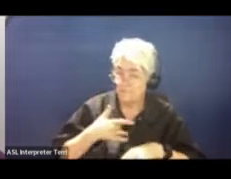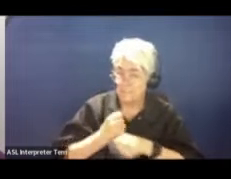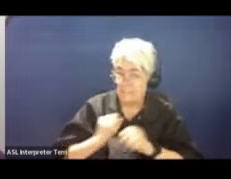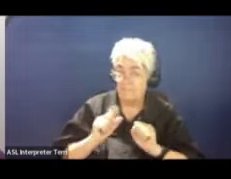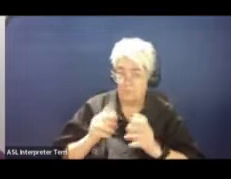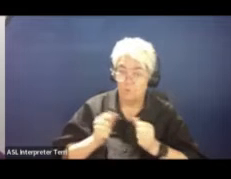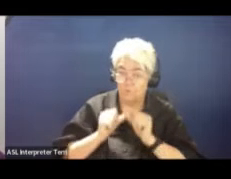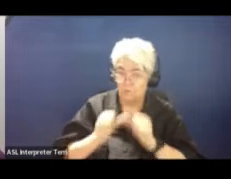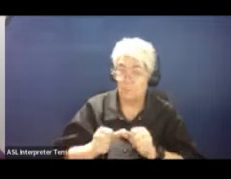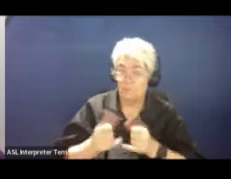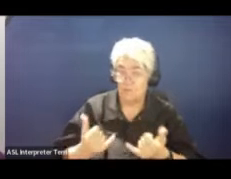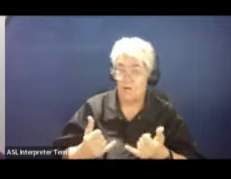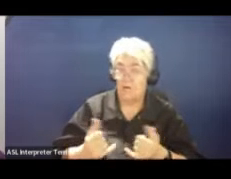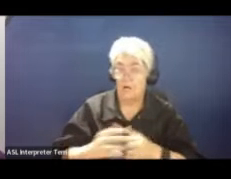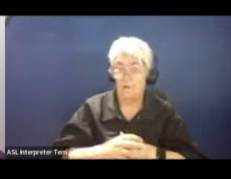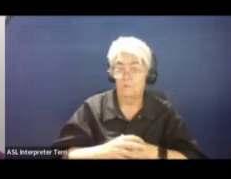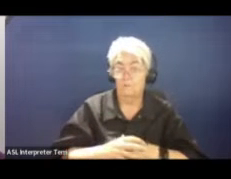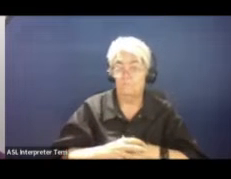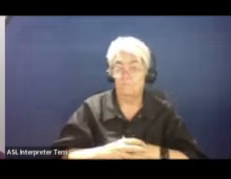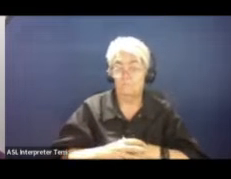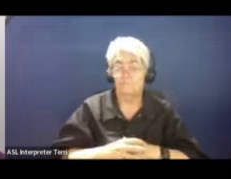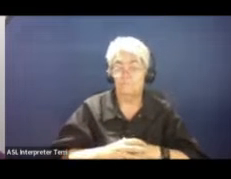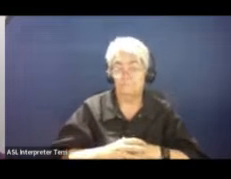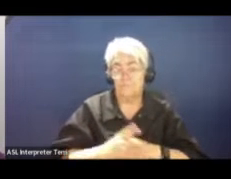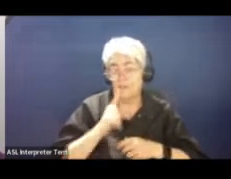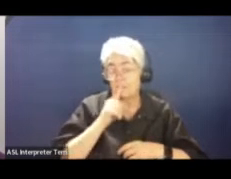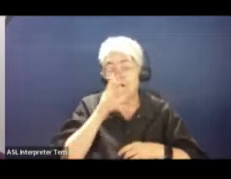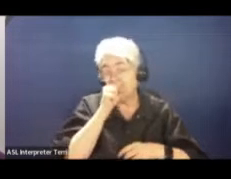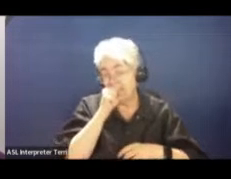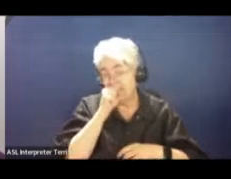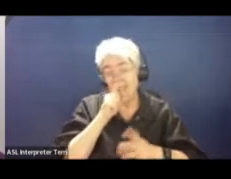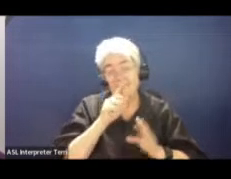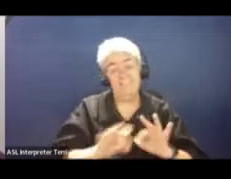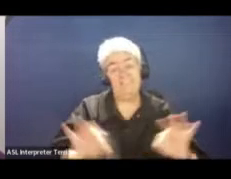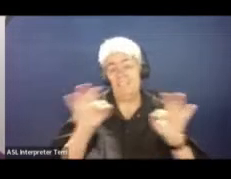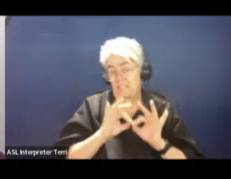conversation? Confidentiality is key. And avoiding